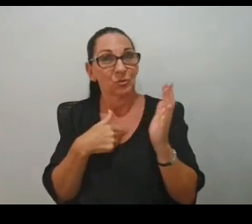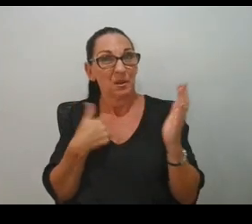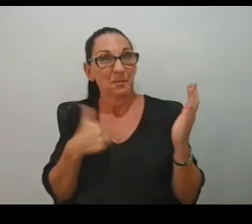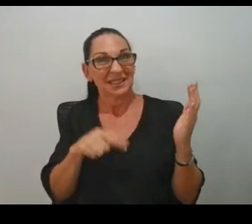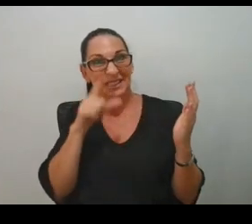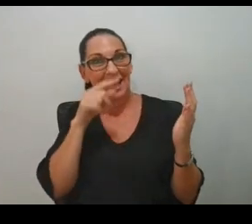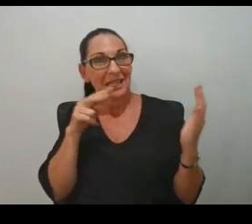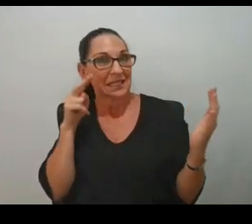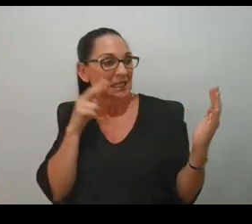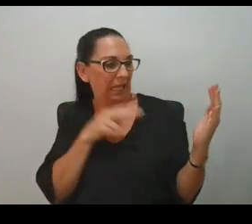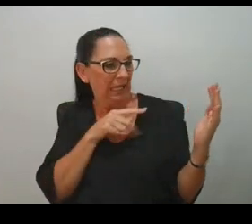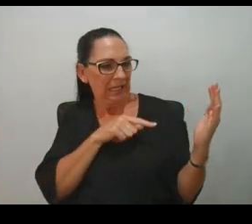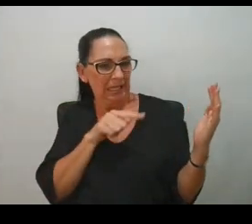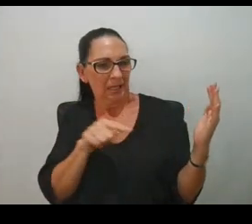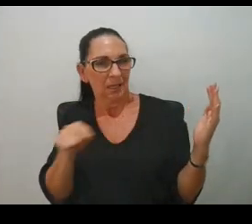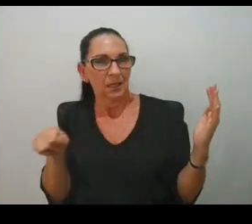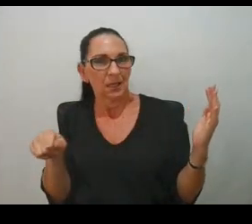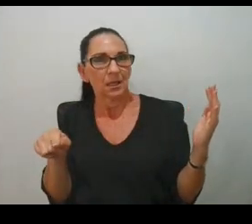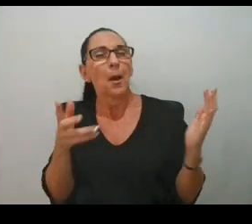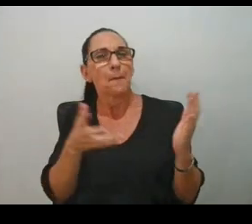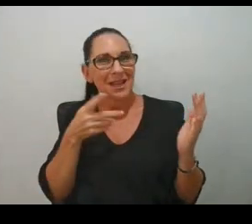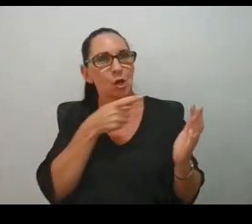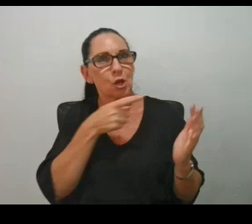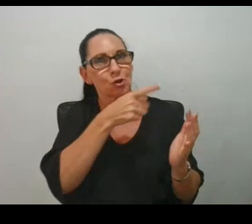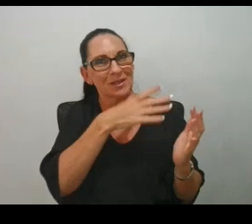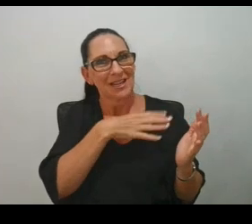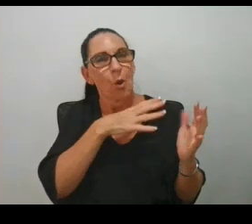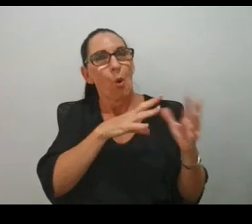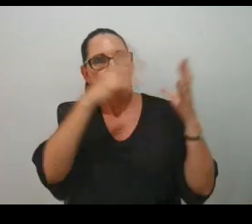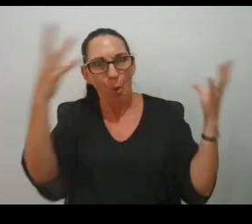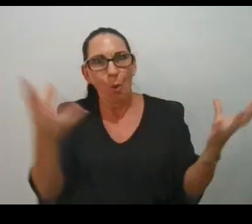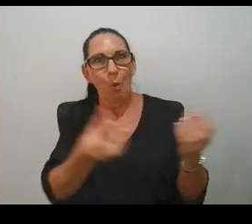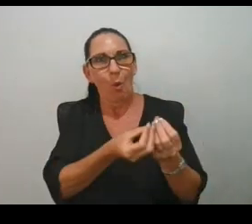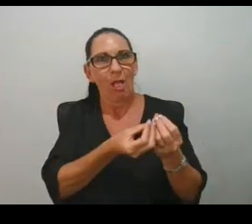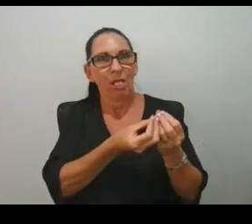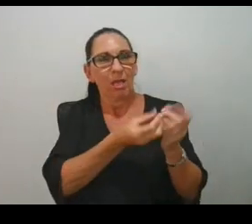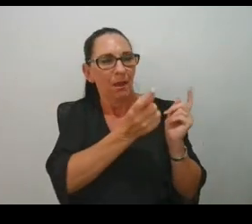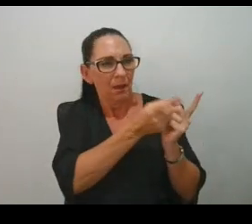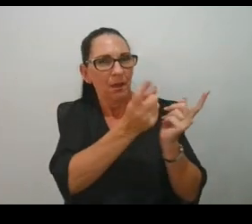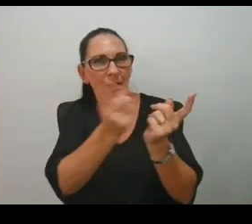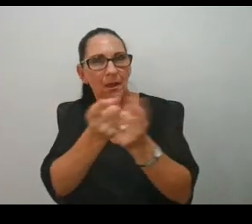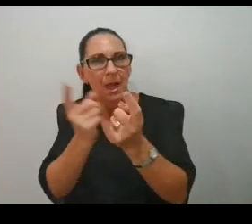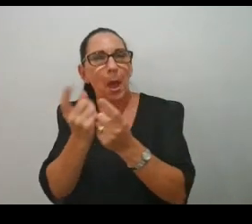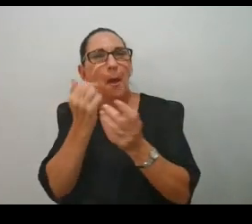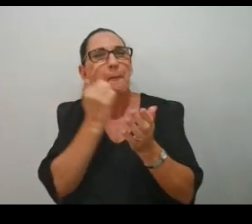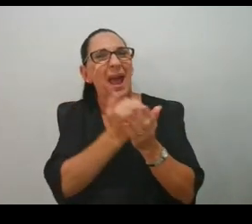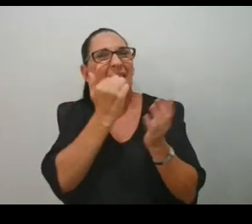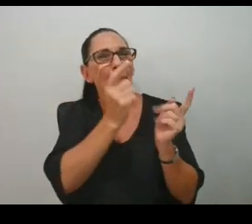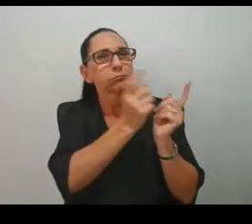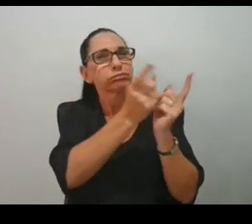ask that that you provide all of the bank account statements for all accounts for the past three